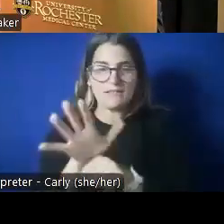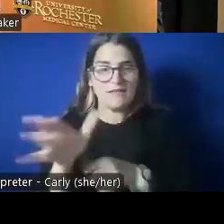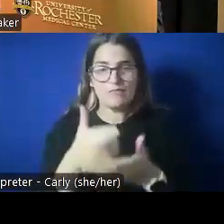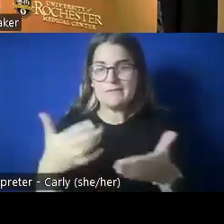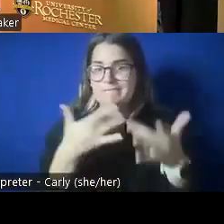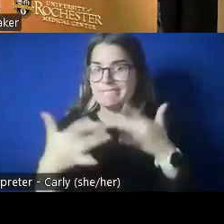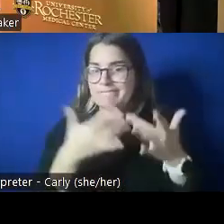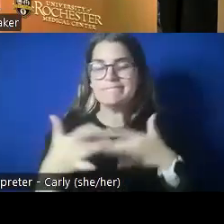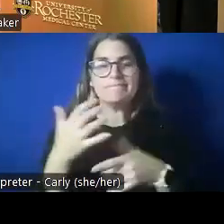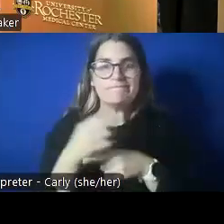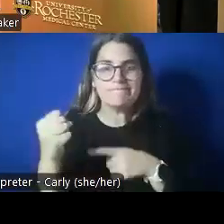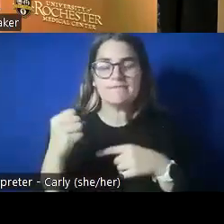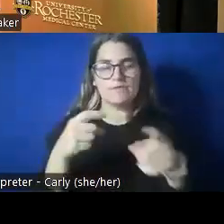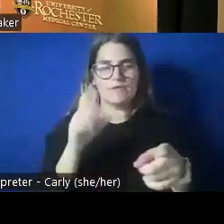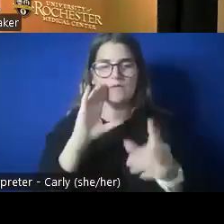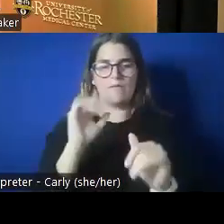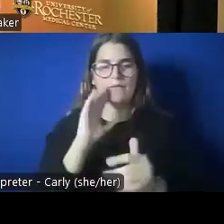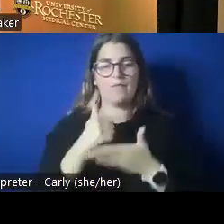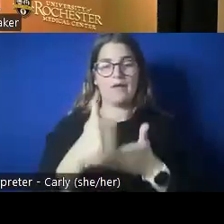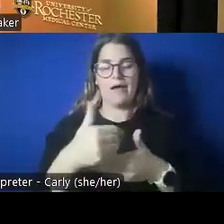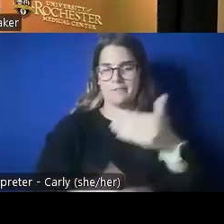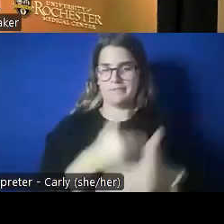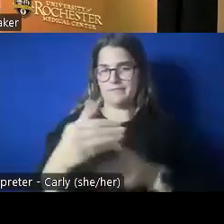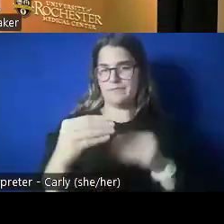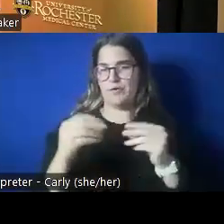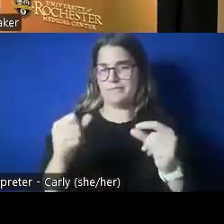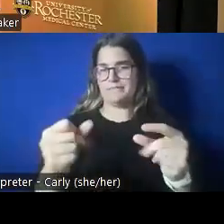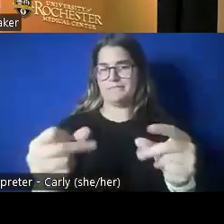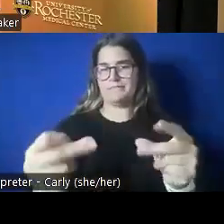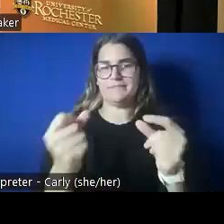so this will hopefully help to get things moving a lot faster in terms of meeting patients needs